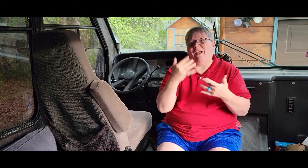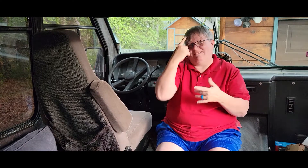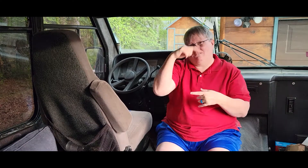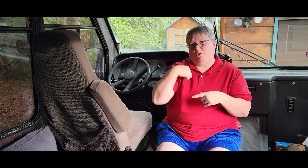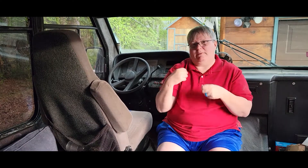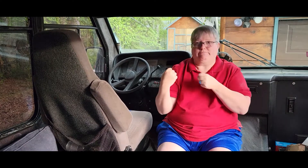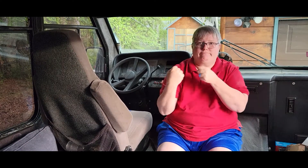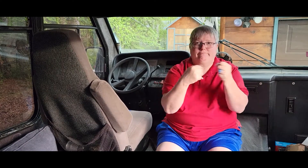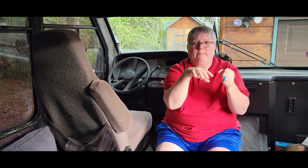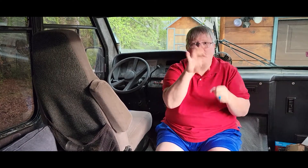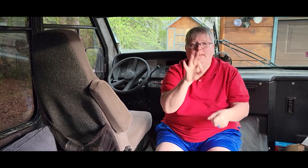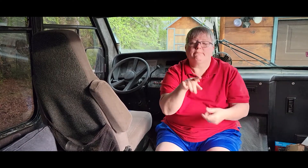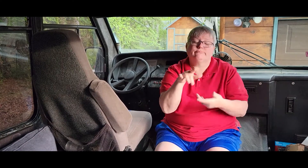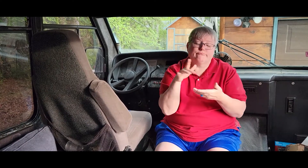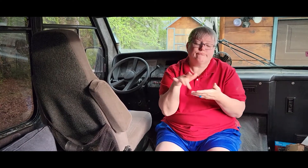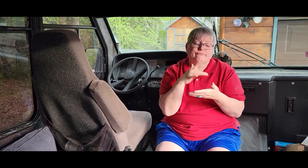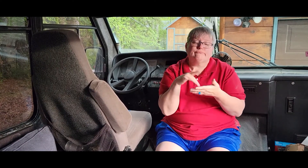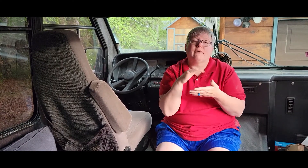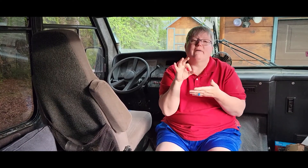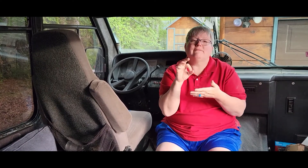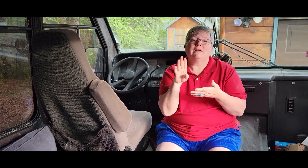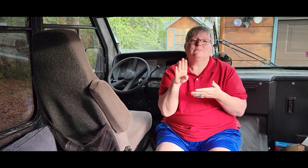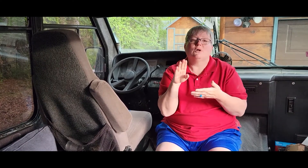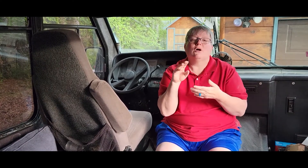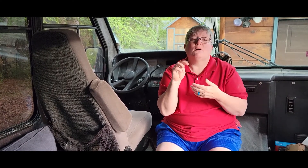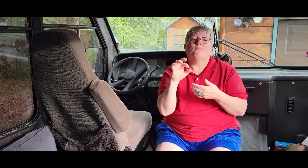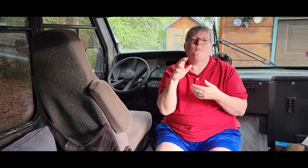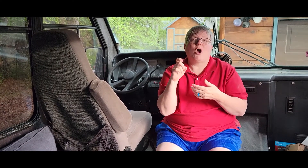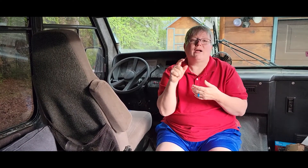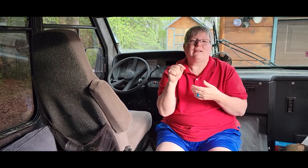and waiting on me to come by and pick her up, and scrolling through Facebook marketplace.